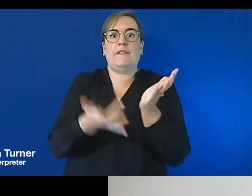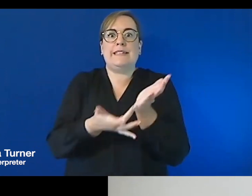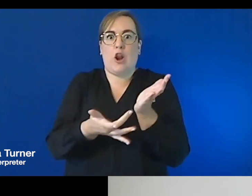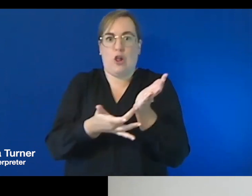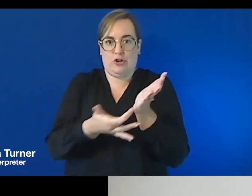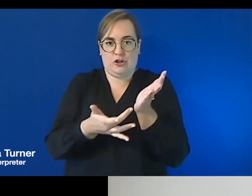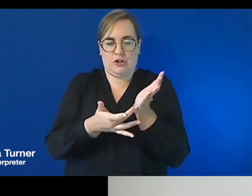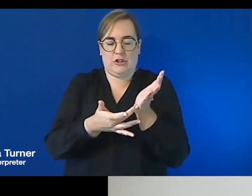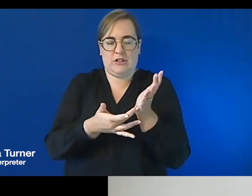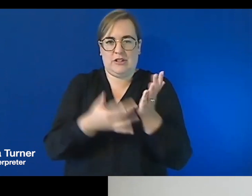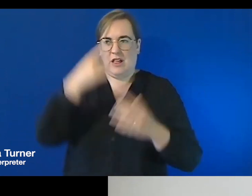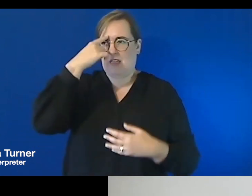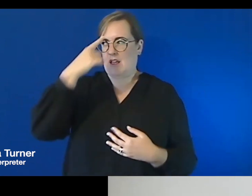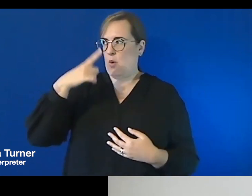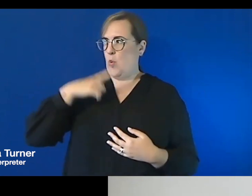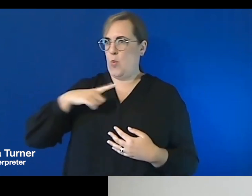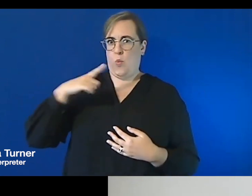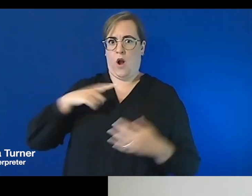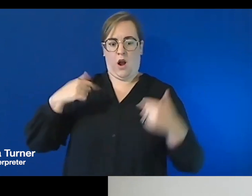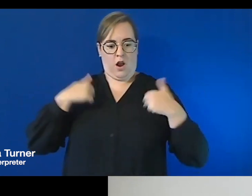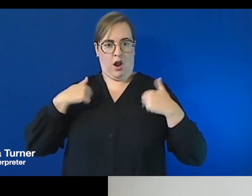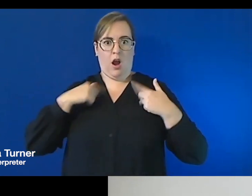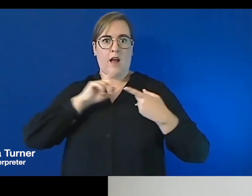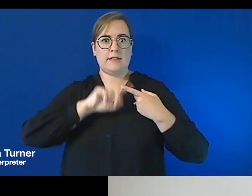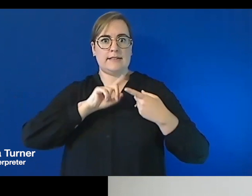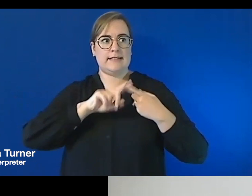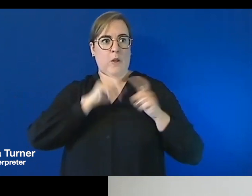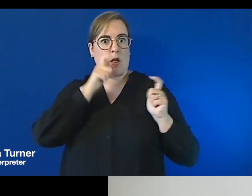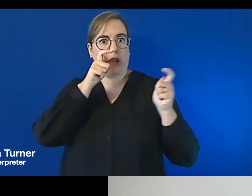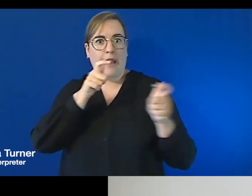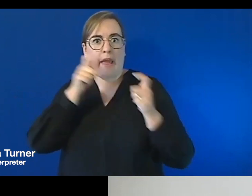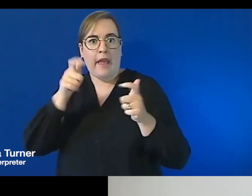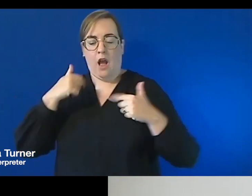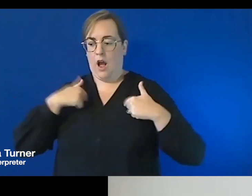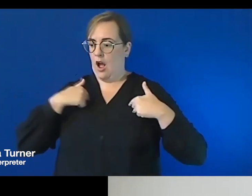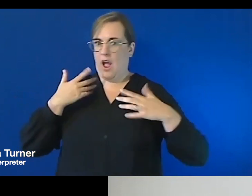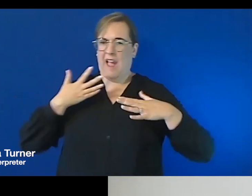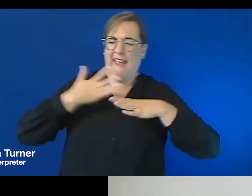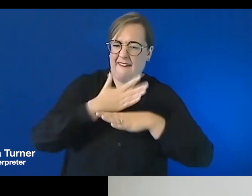why you still care about, why spend spend so many efforts in this area. Just look at this,